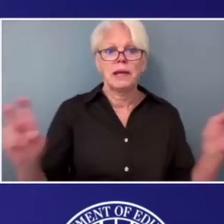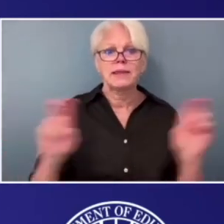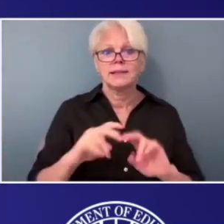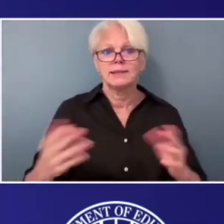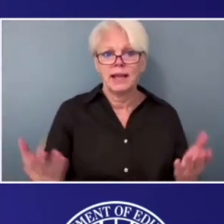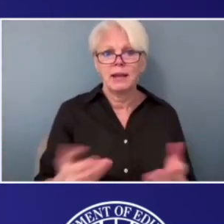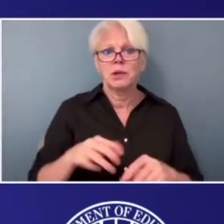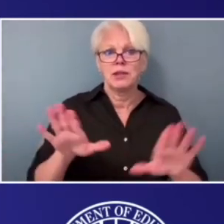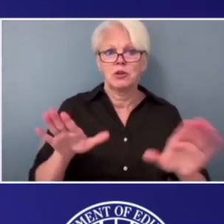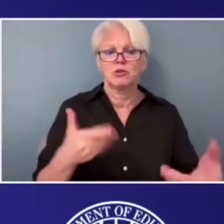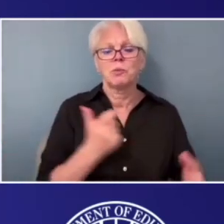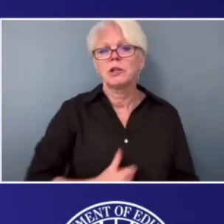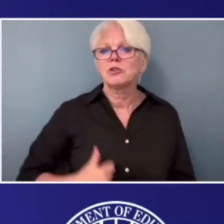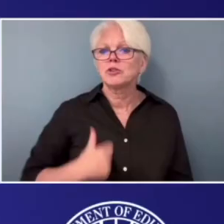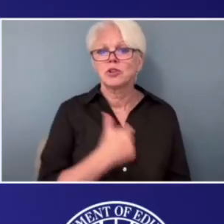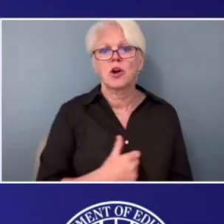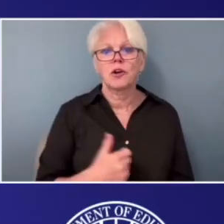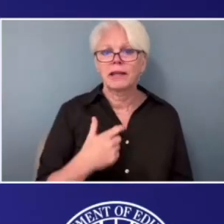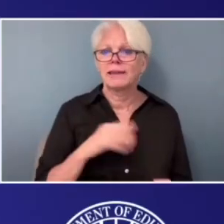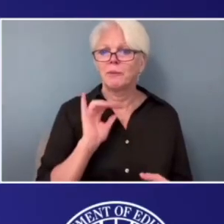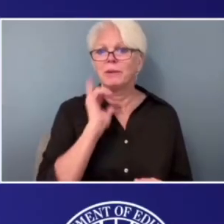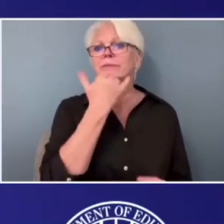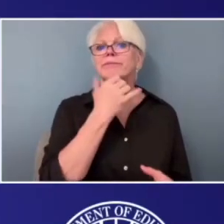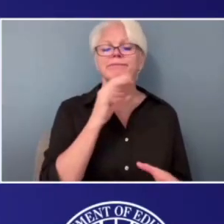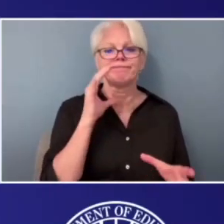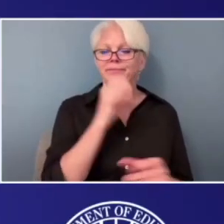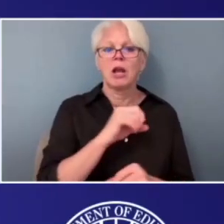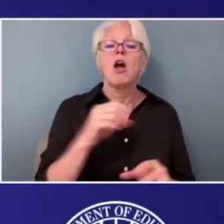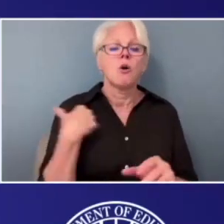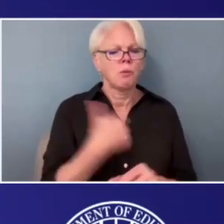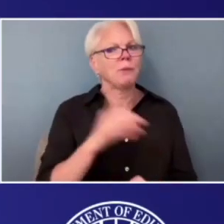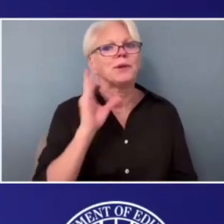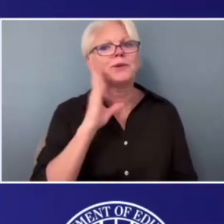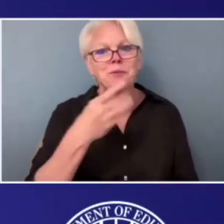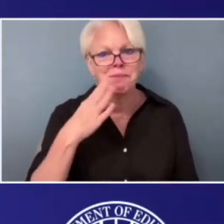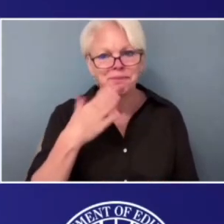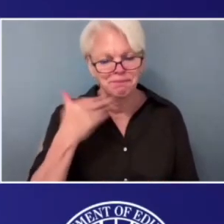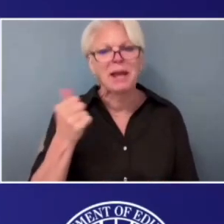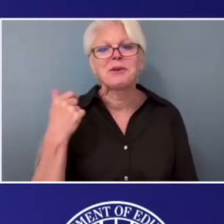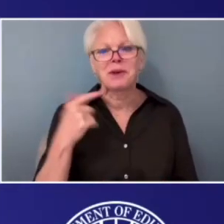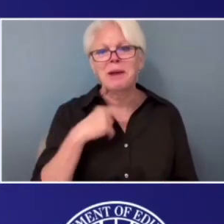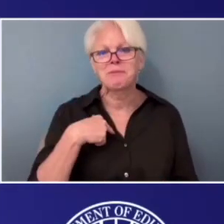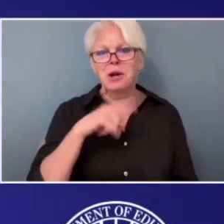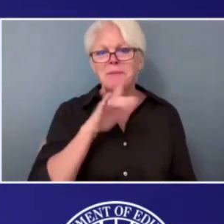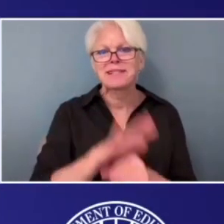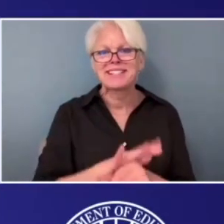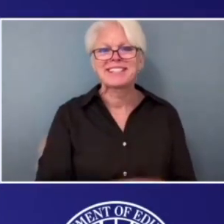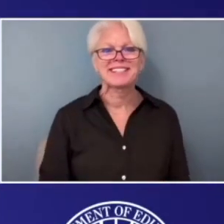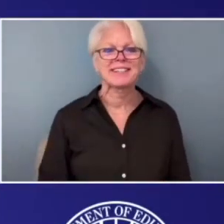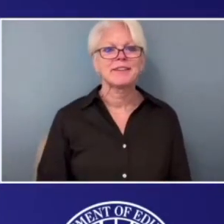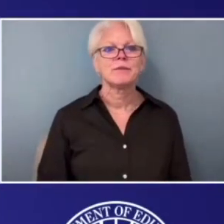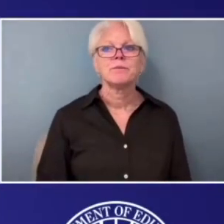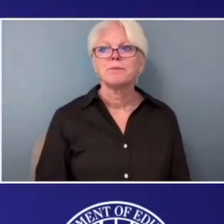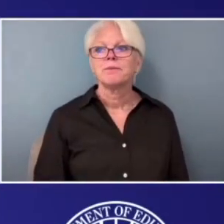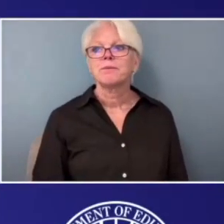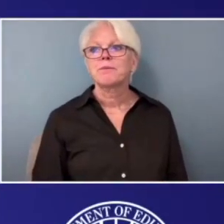We're sorry that we missed the mark on that one. We're going to do better. We promise. Alright. You wonderful,